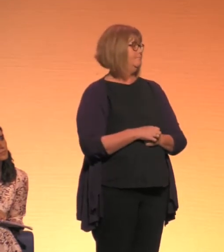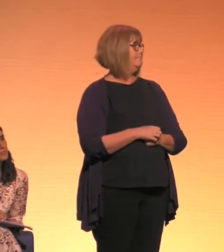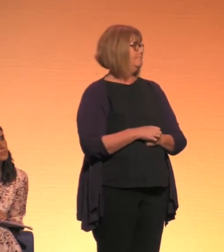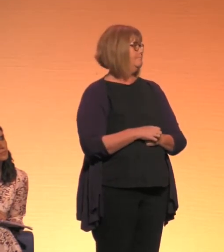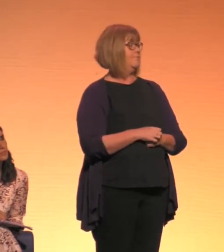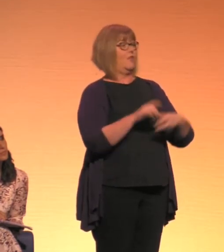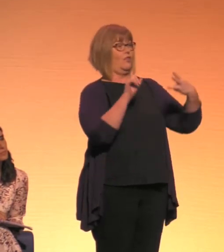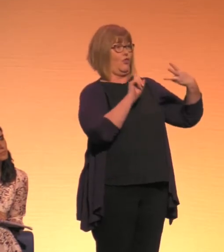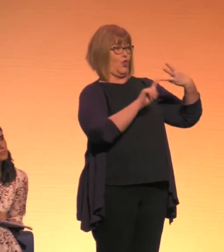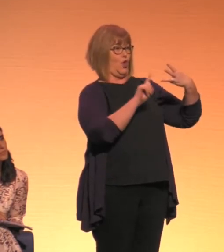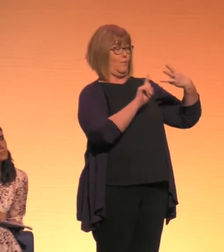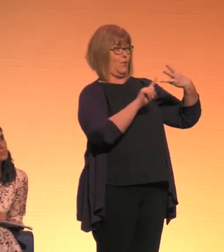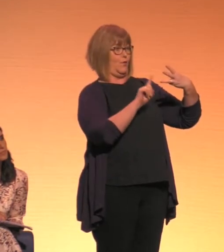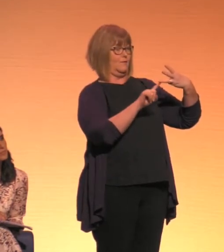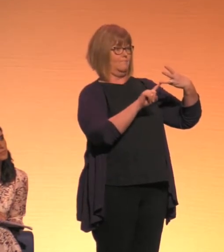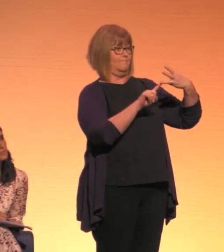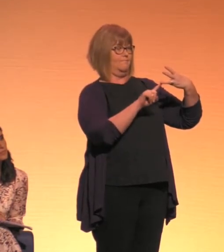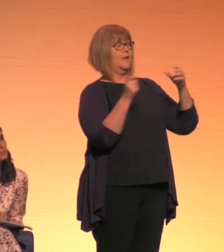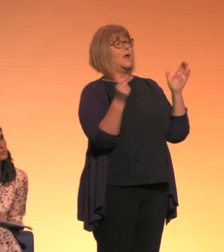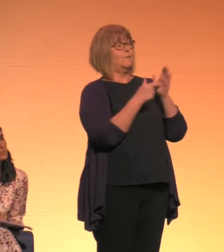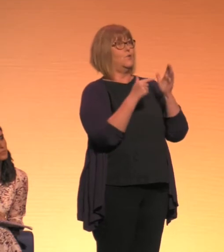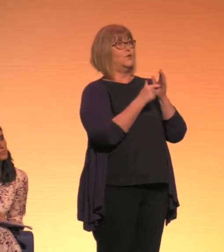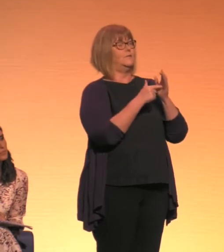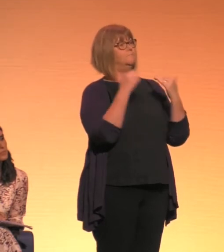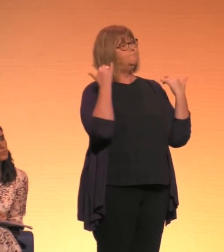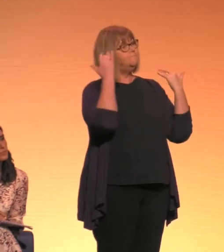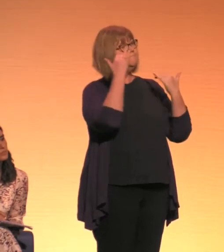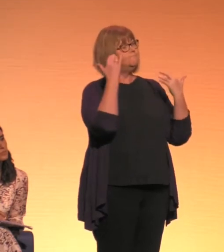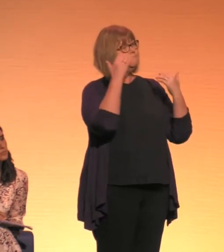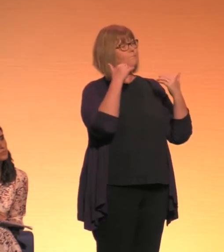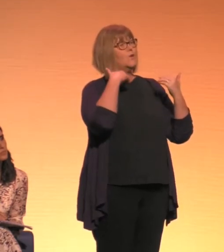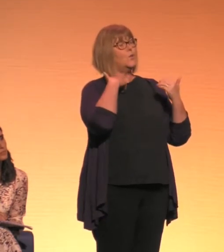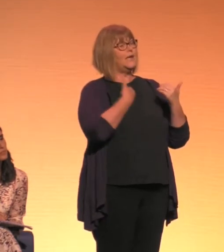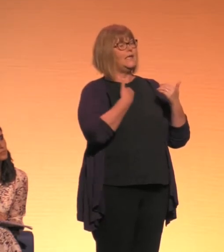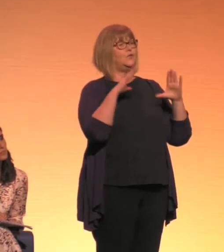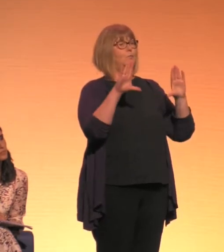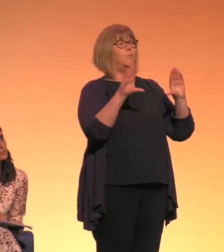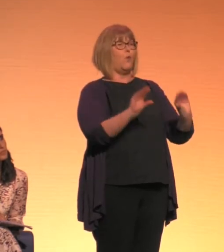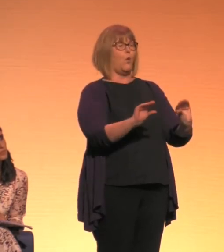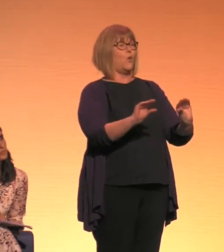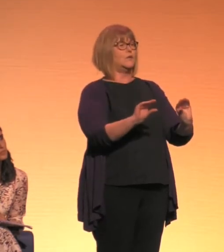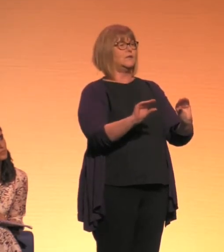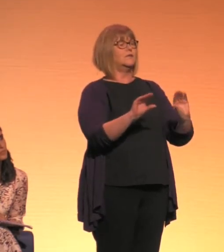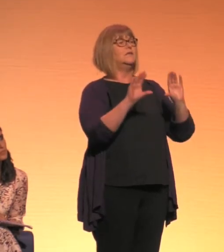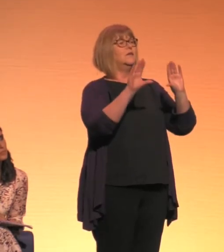And the third point I think it's important to reflect on is that we need to pause periodically and reflect